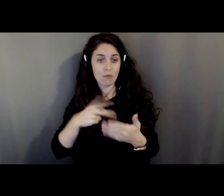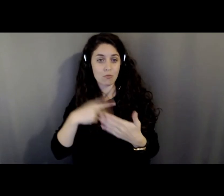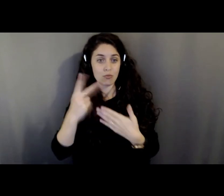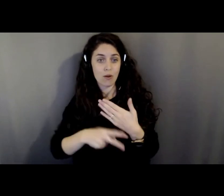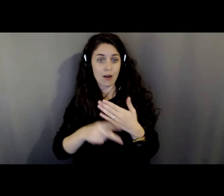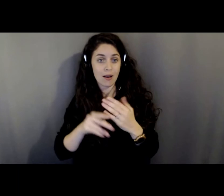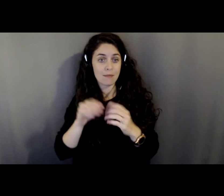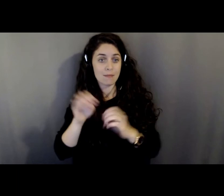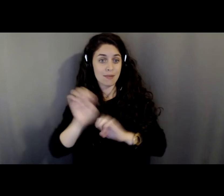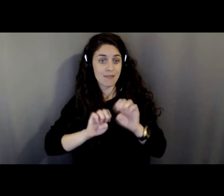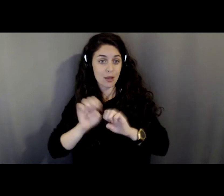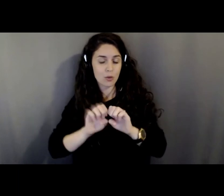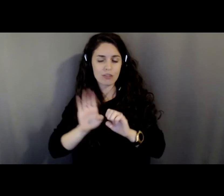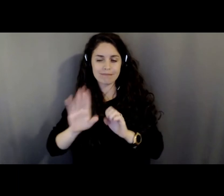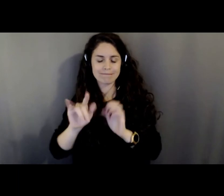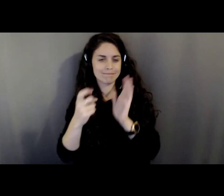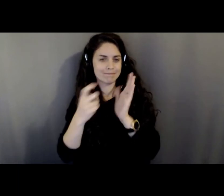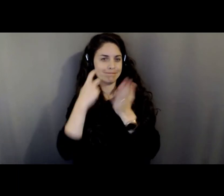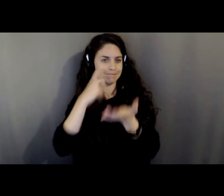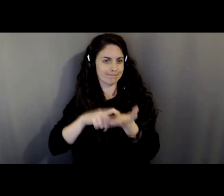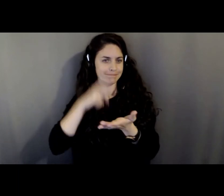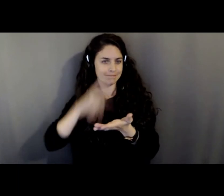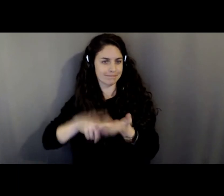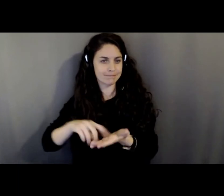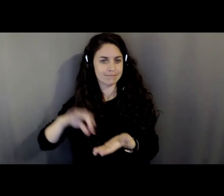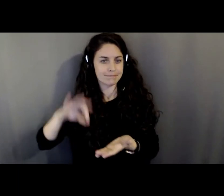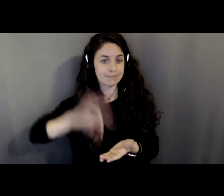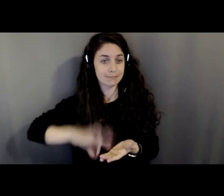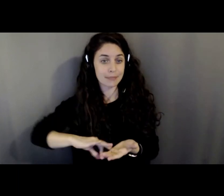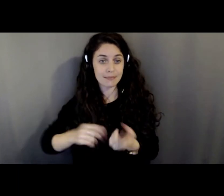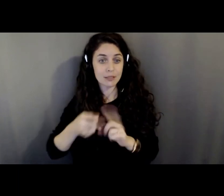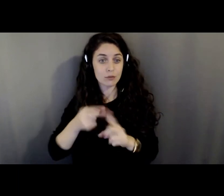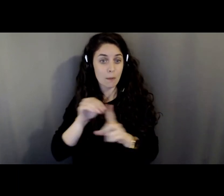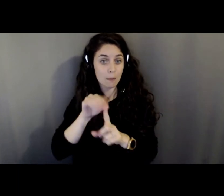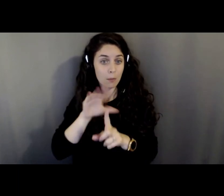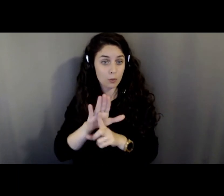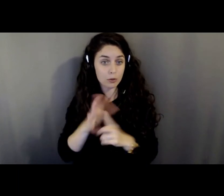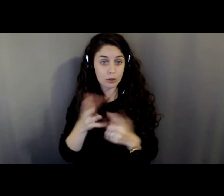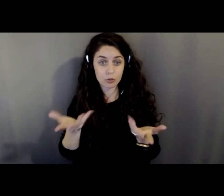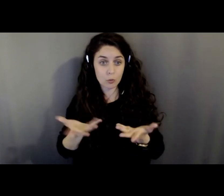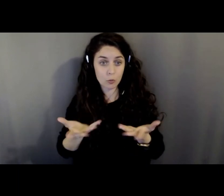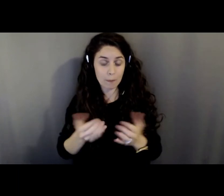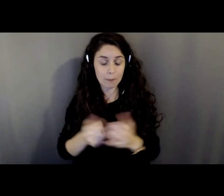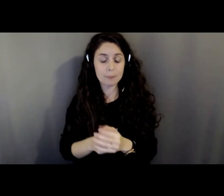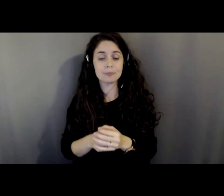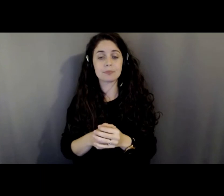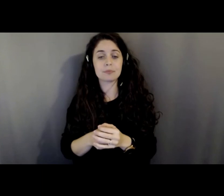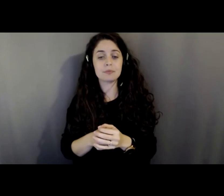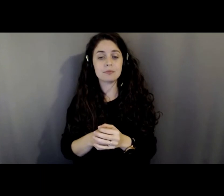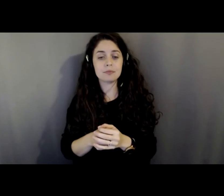that they've identified that they've received by attending the MIUSA prep workshops that they have